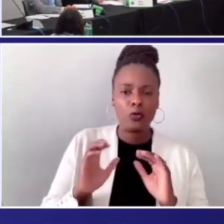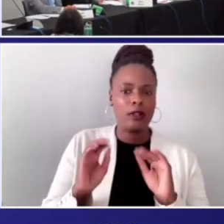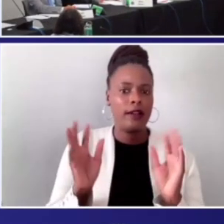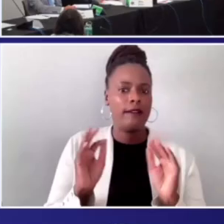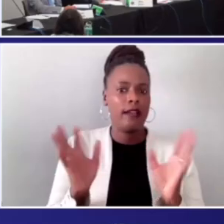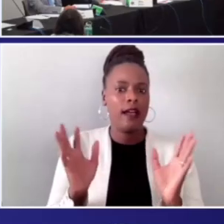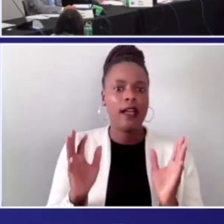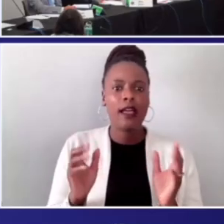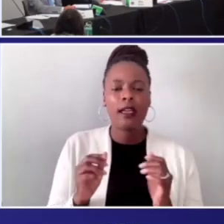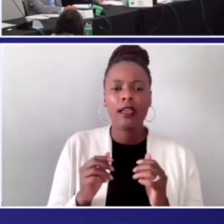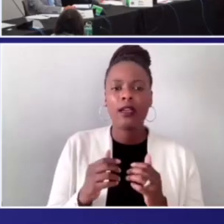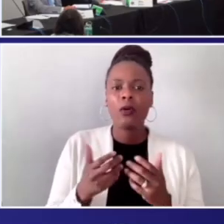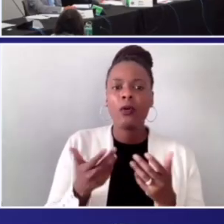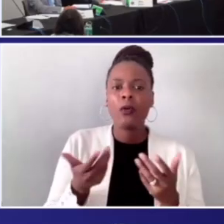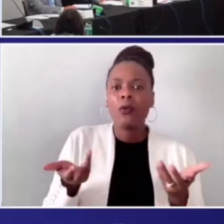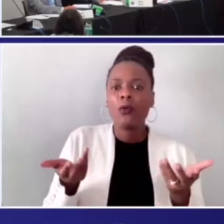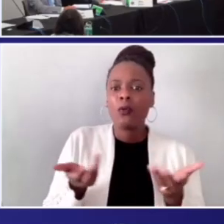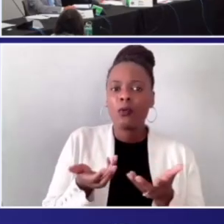what, what exactly (6) was trying to